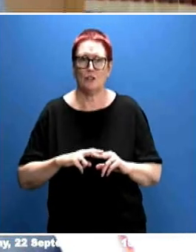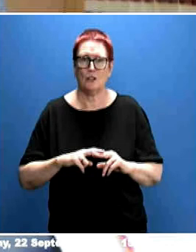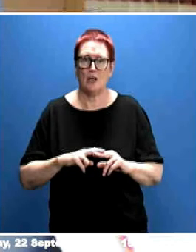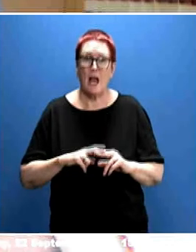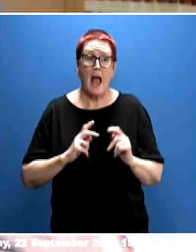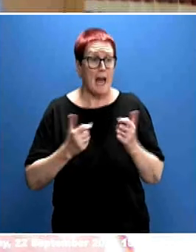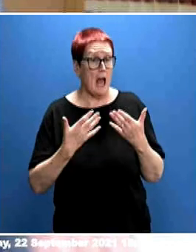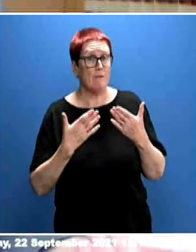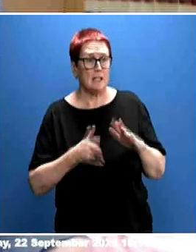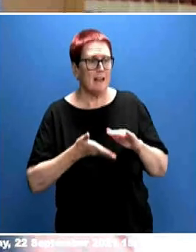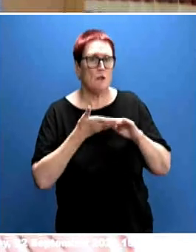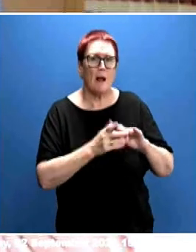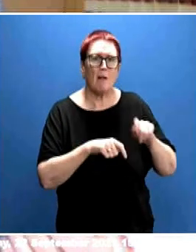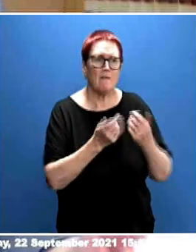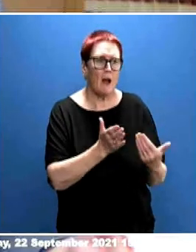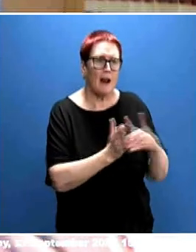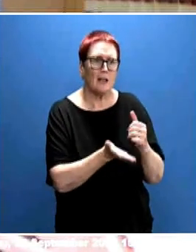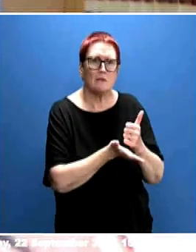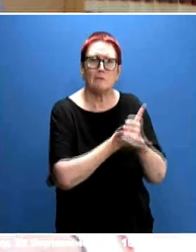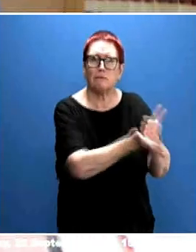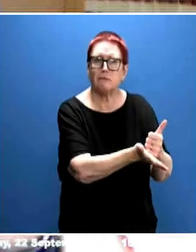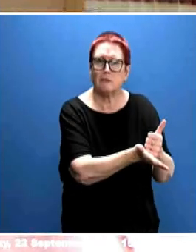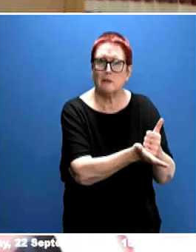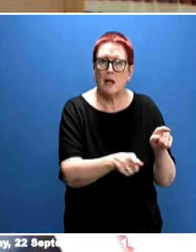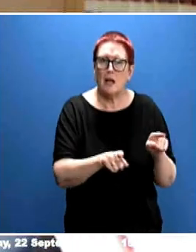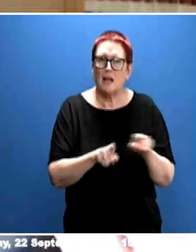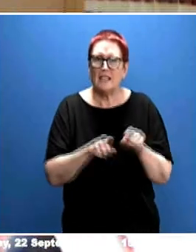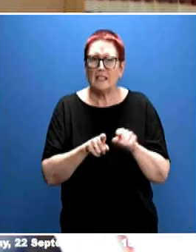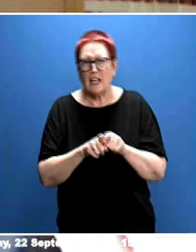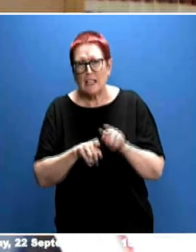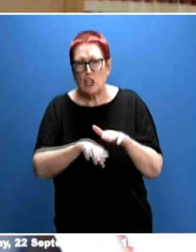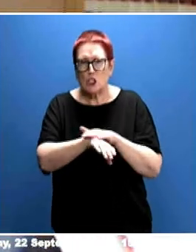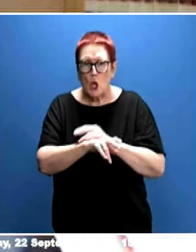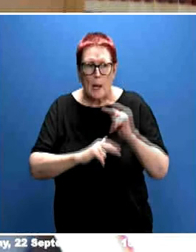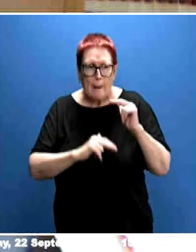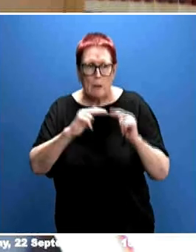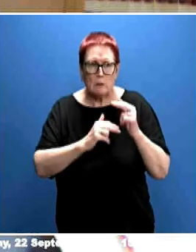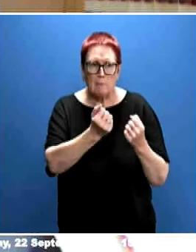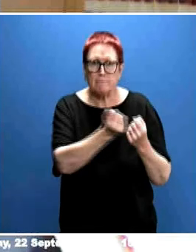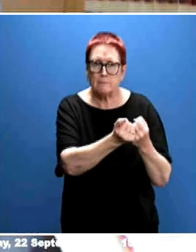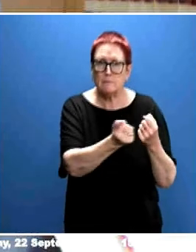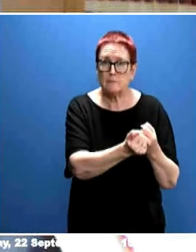So this concept of a step-up, step-down model. Whether that needs to be build by the department of communities,